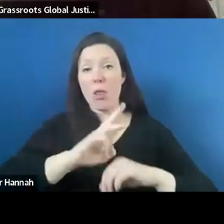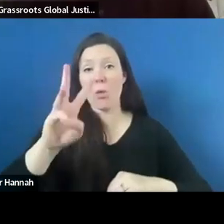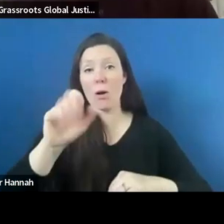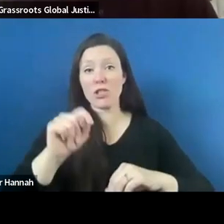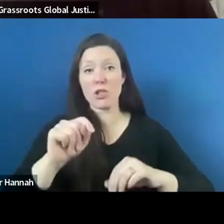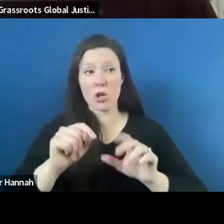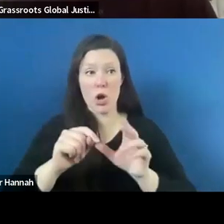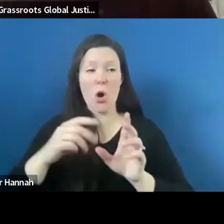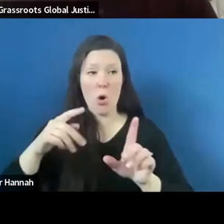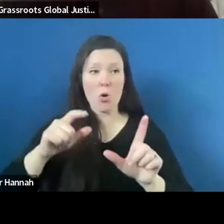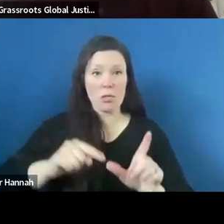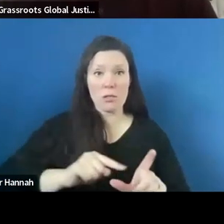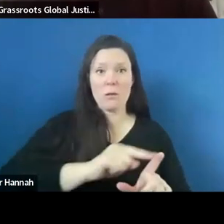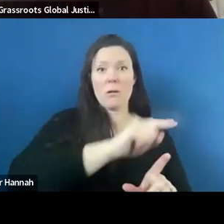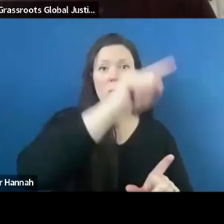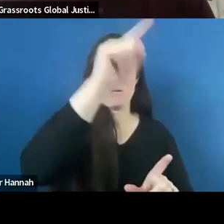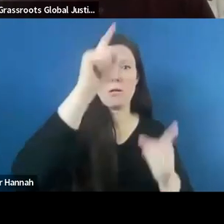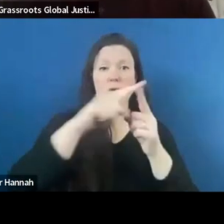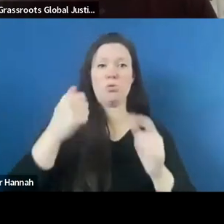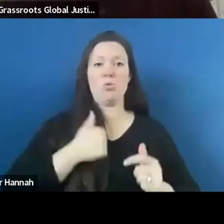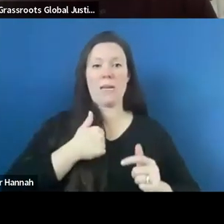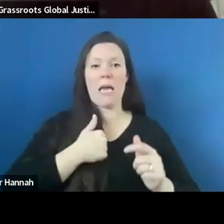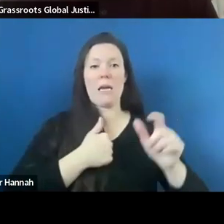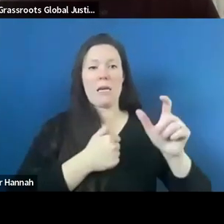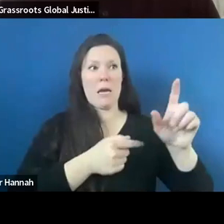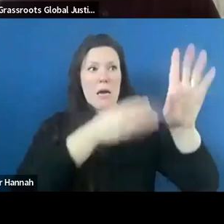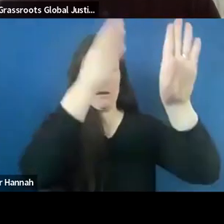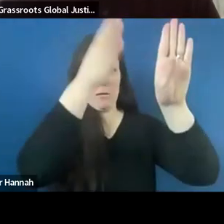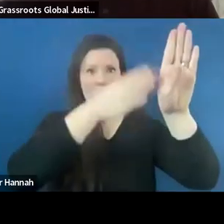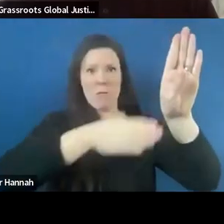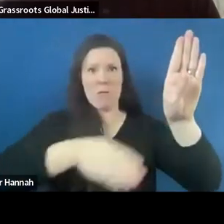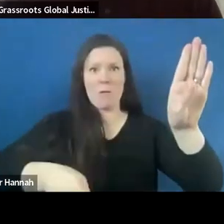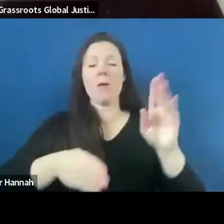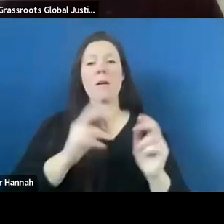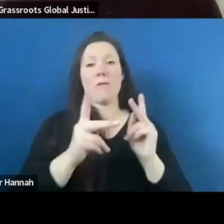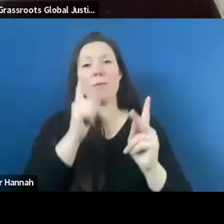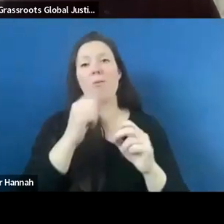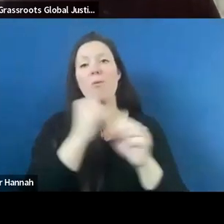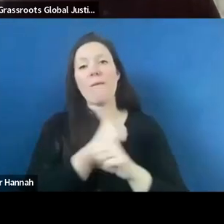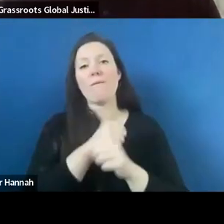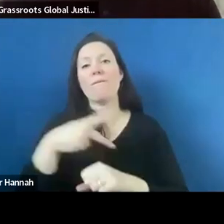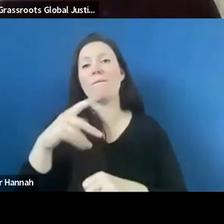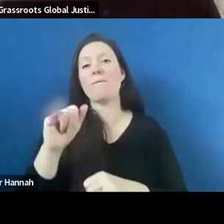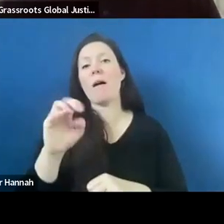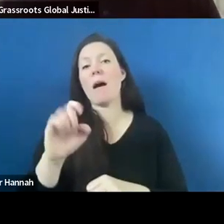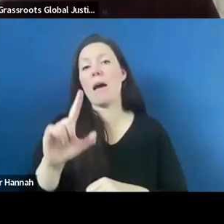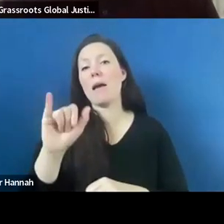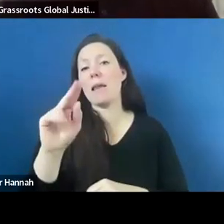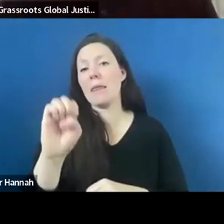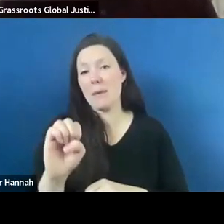to Canada to indigenous communities there that have been fighting the pipelines were also helpful in wanting to block the boat. So